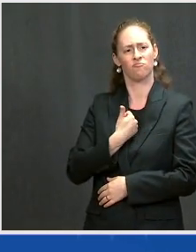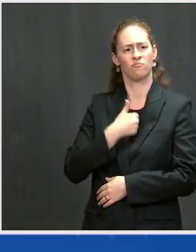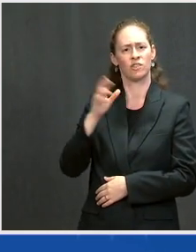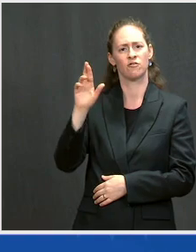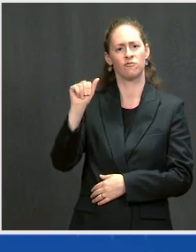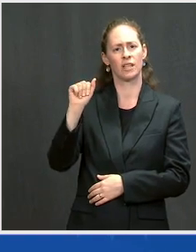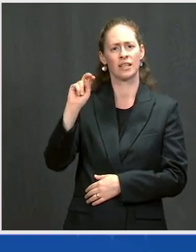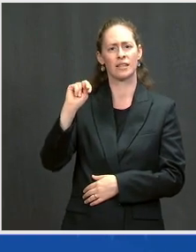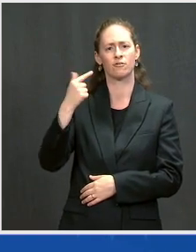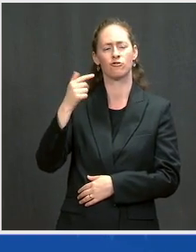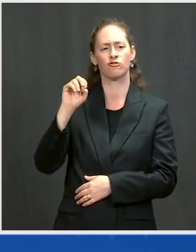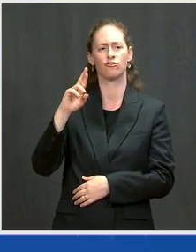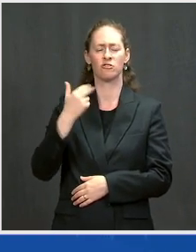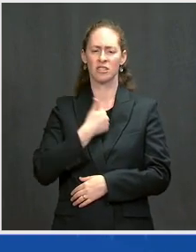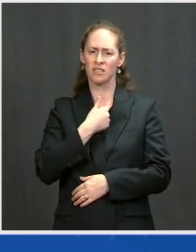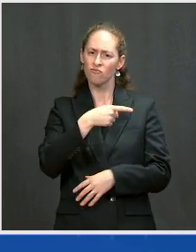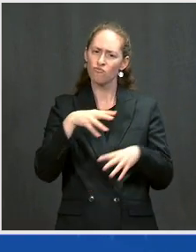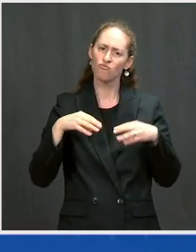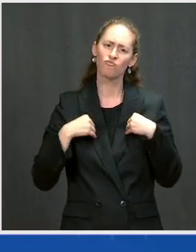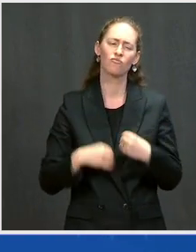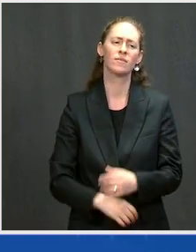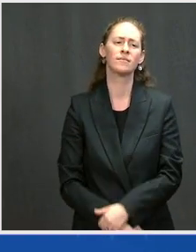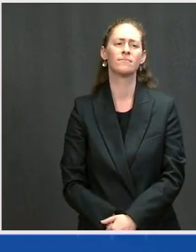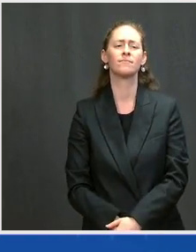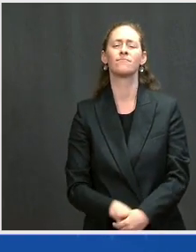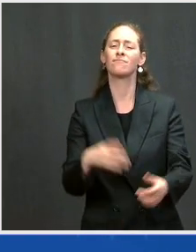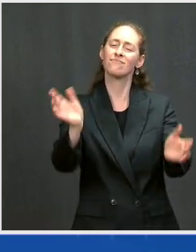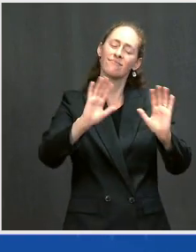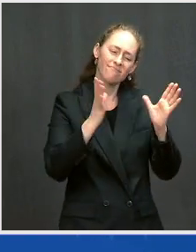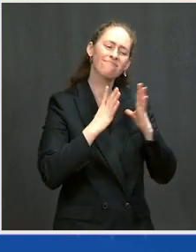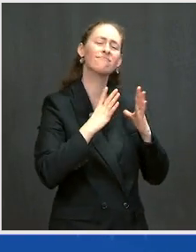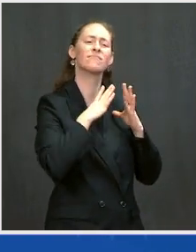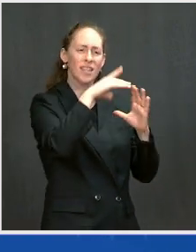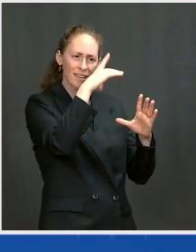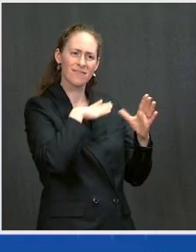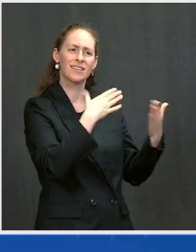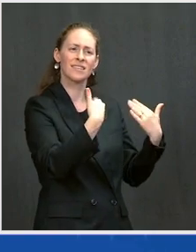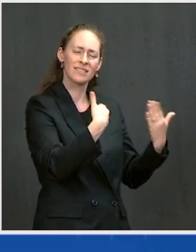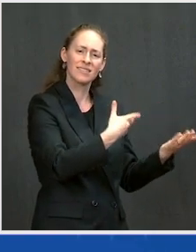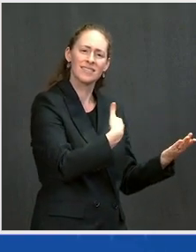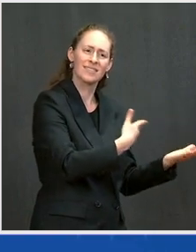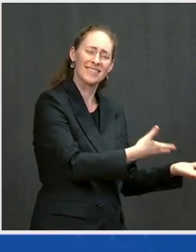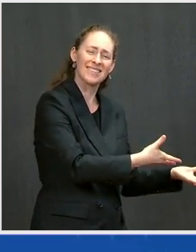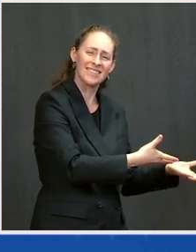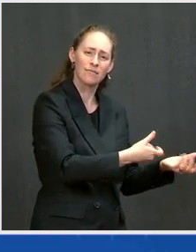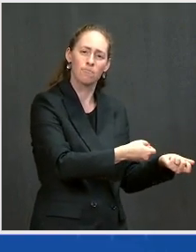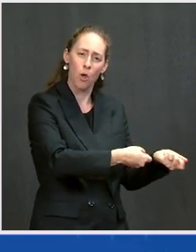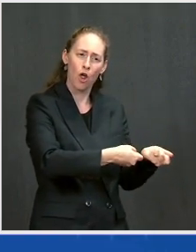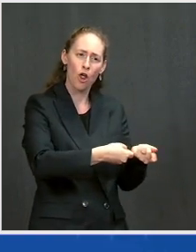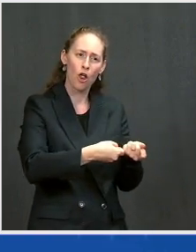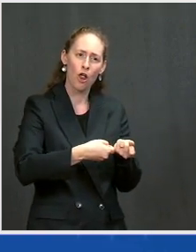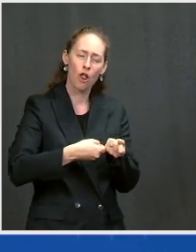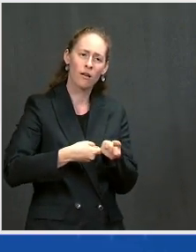Before his men loaded him on a tank to evacuate, Lieutenant Puckett called for one final barrage on Hill 205.